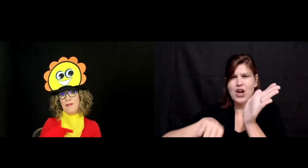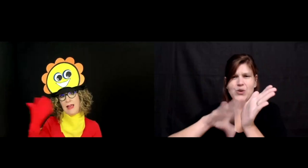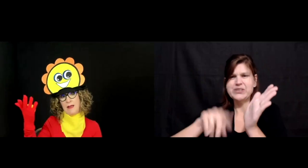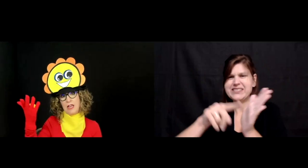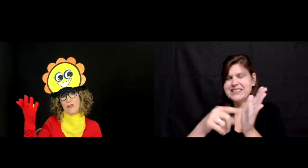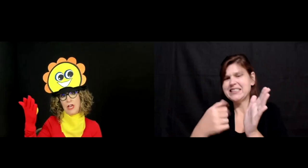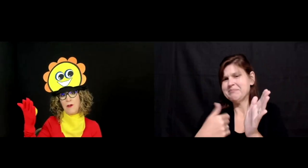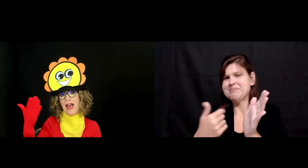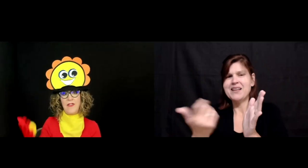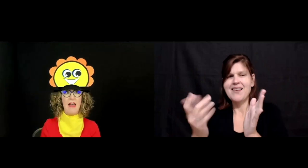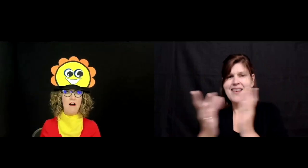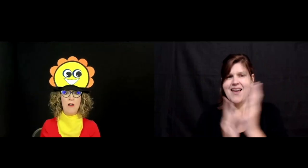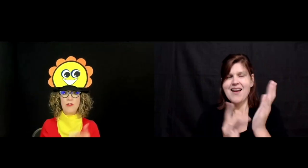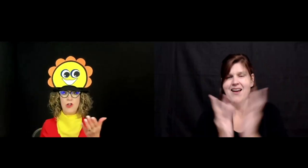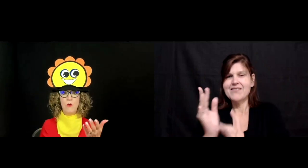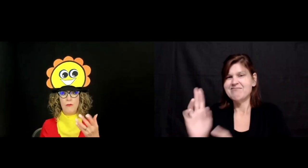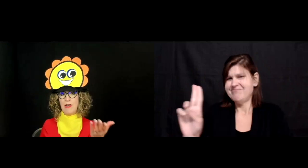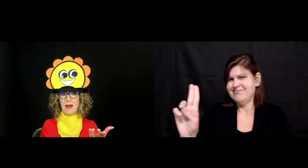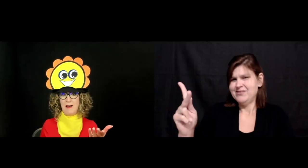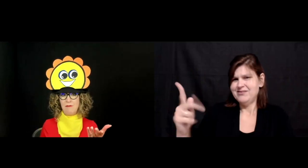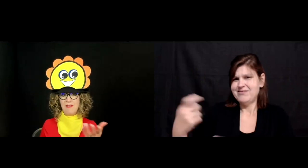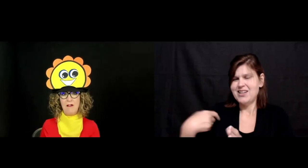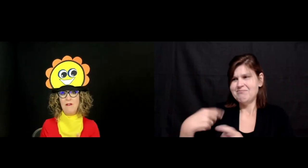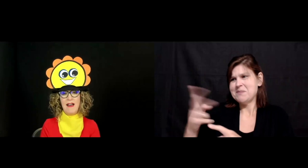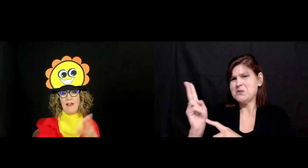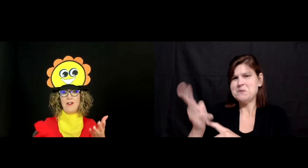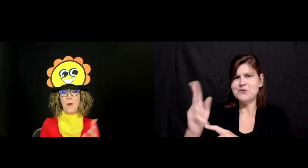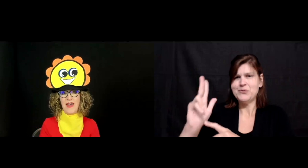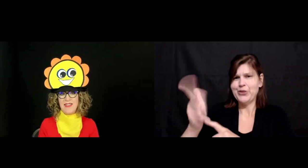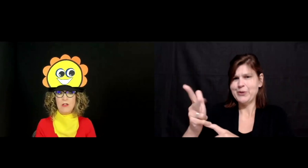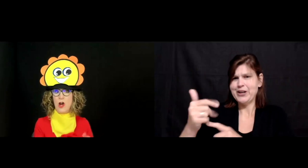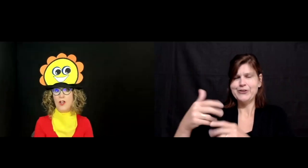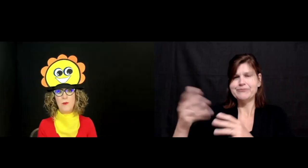In the UK they are two or three pounds. So I dunno what that is in dollars.